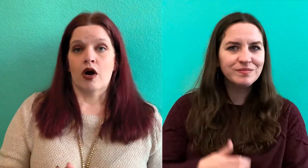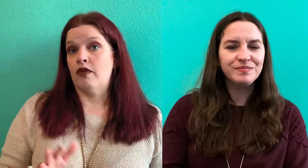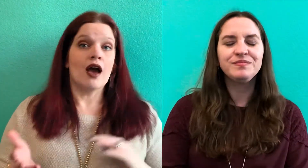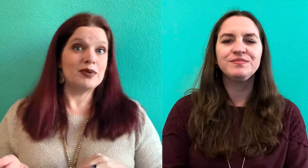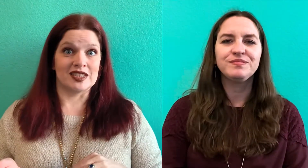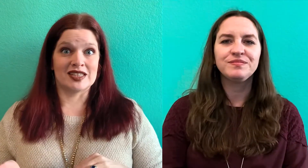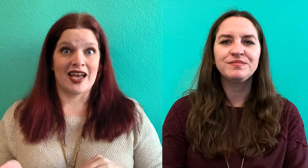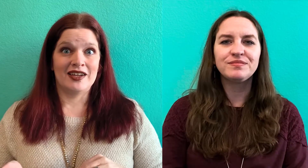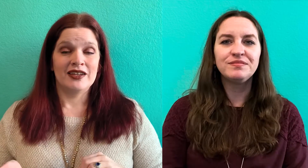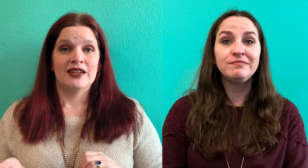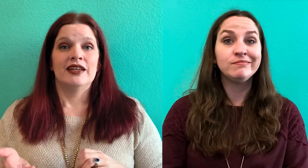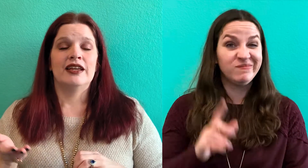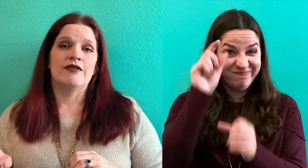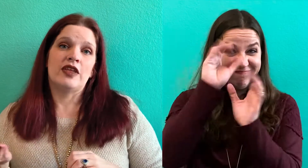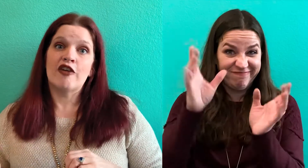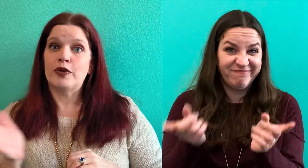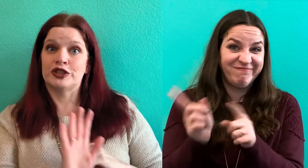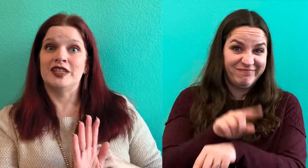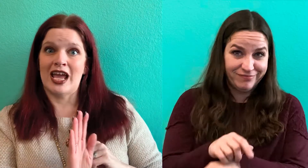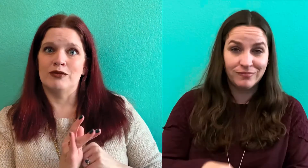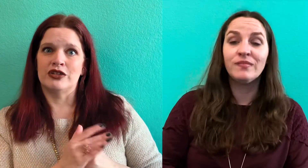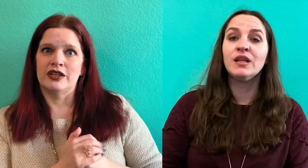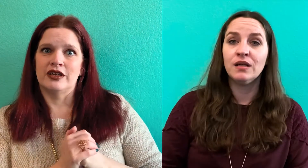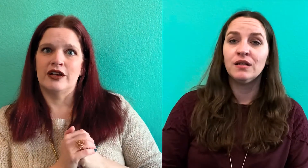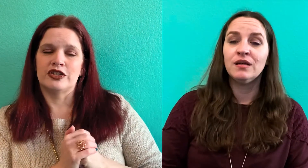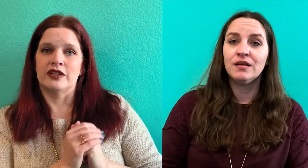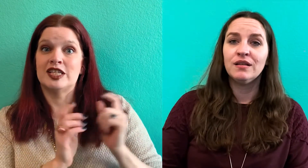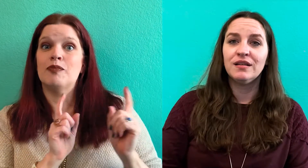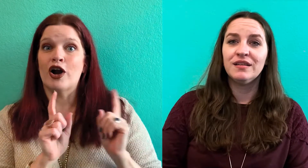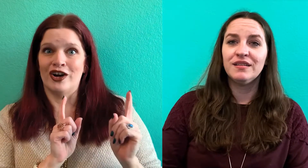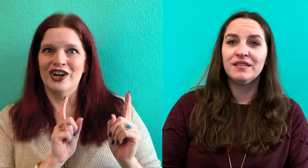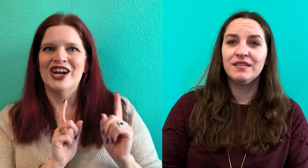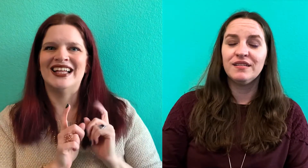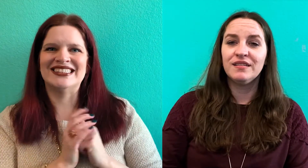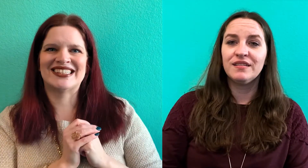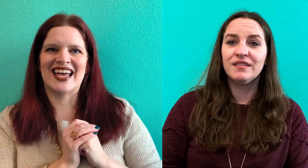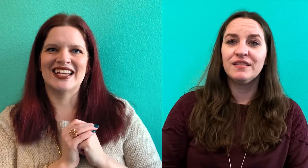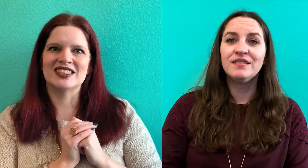On the opposite side, if the F person came to the T partner and says,